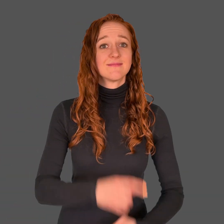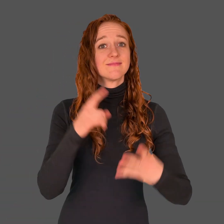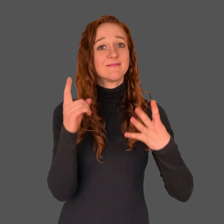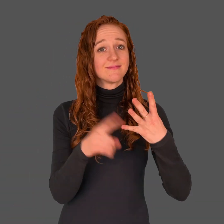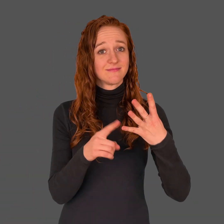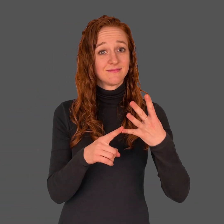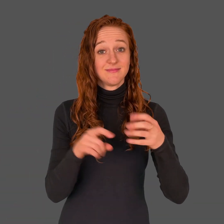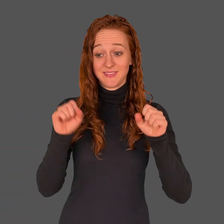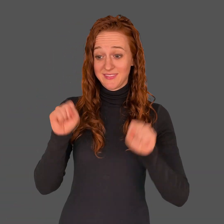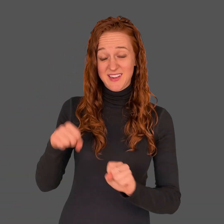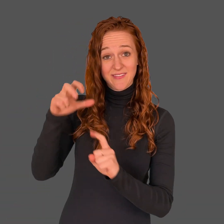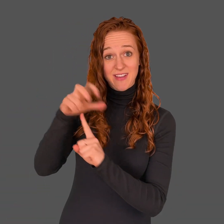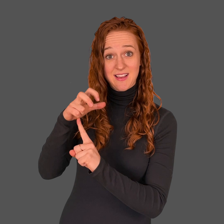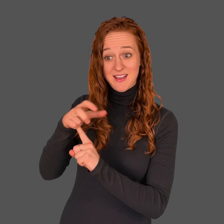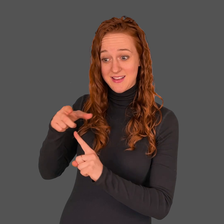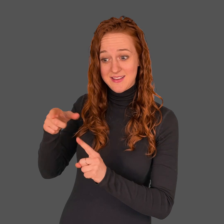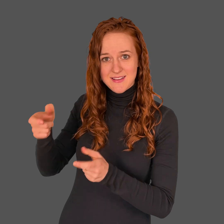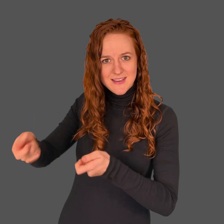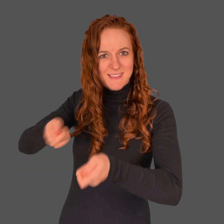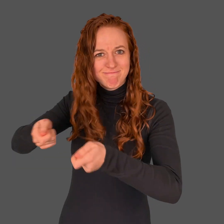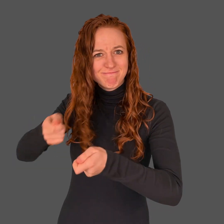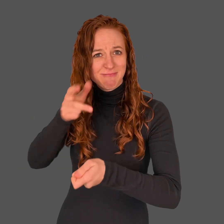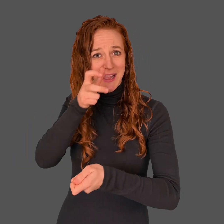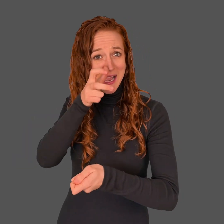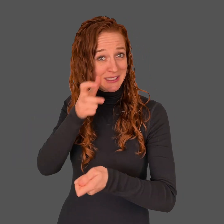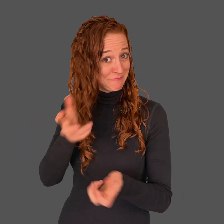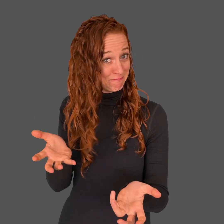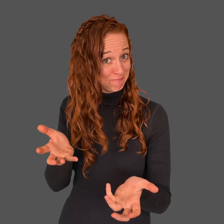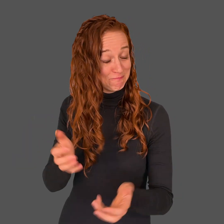4) Can fungus control ants?